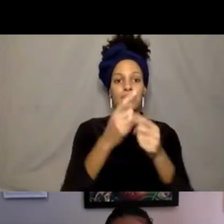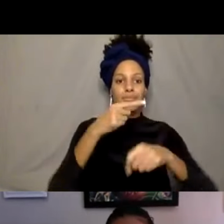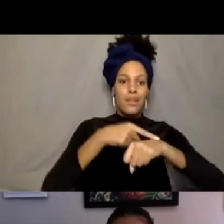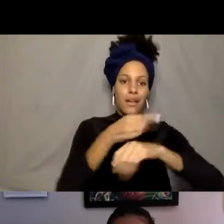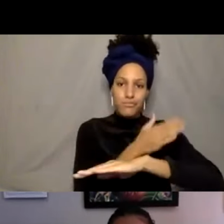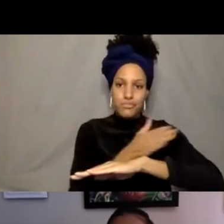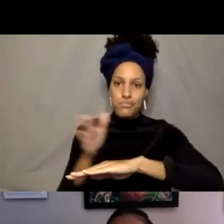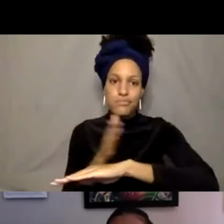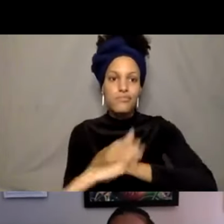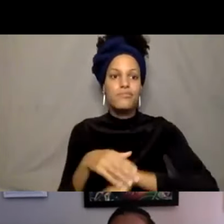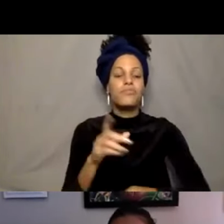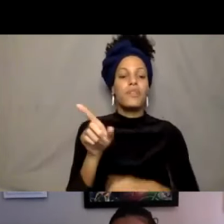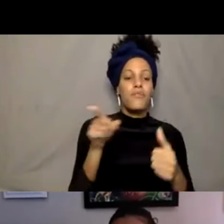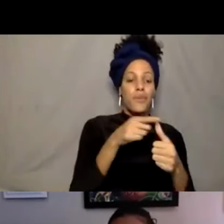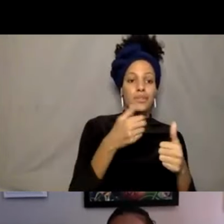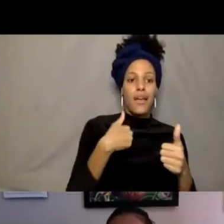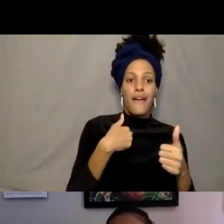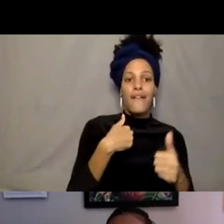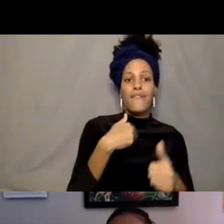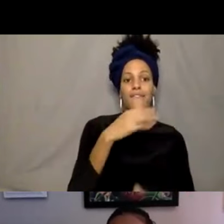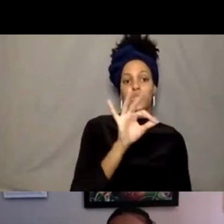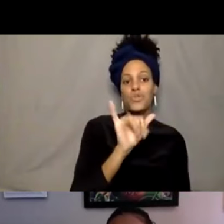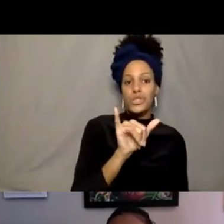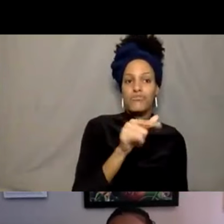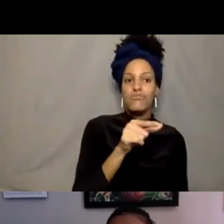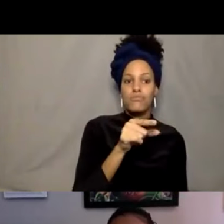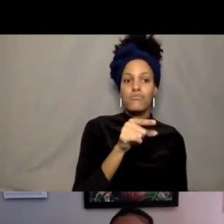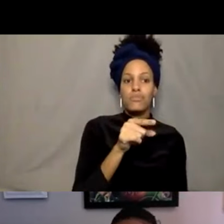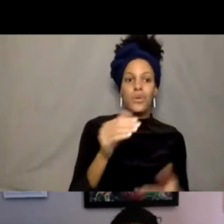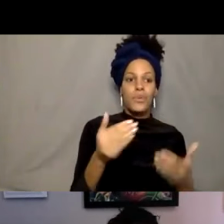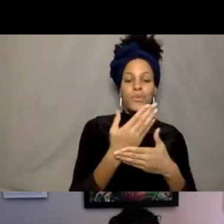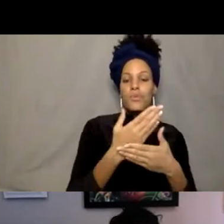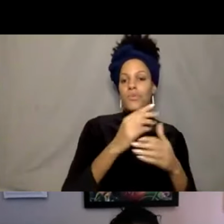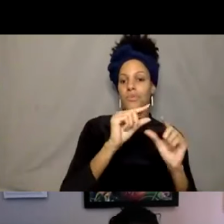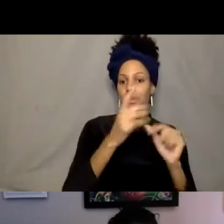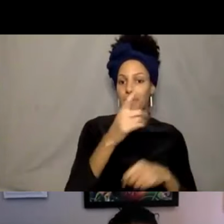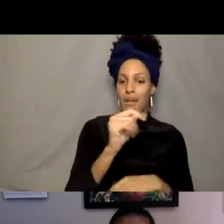MRAC our fiscal year, we have a new grant program titled Arts Impact for Groups,